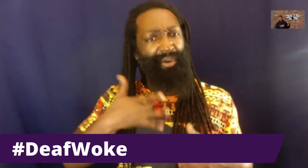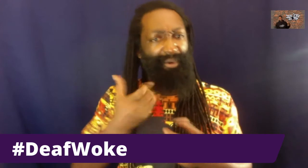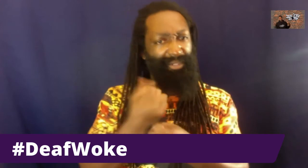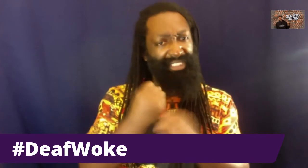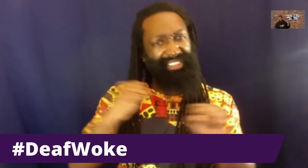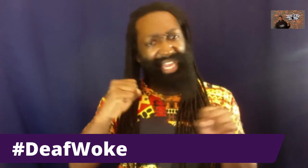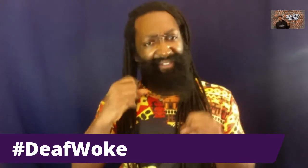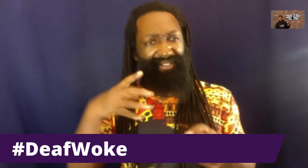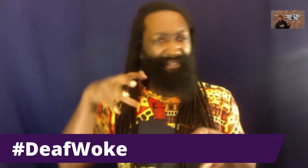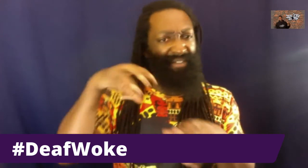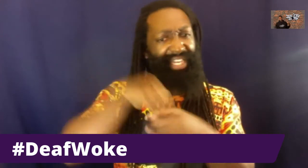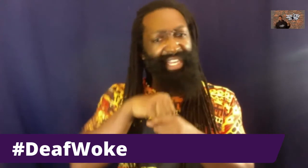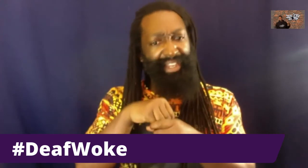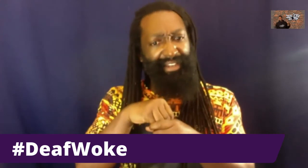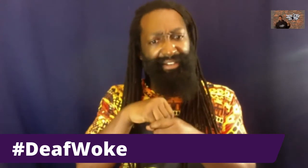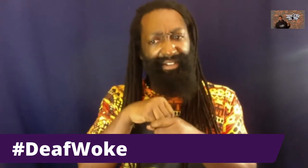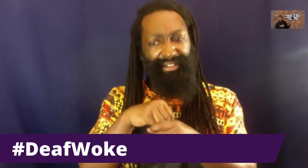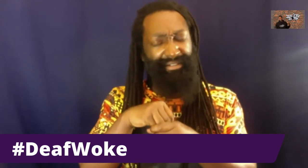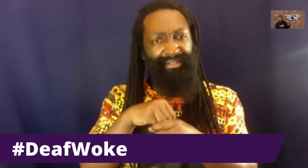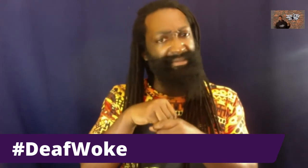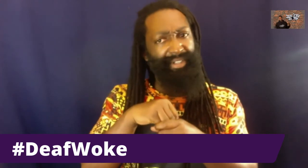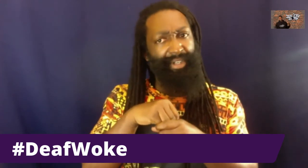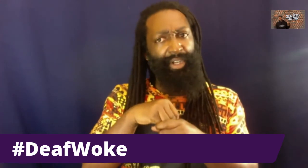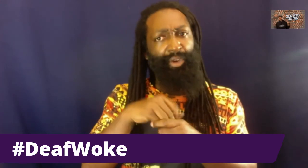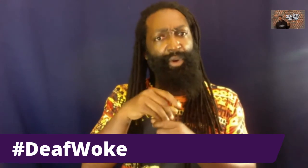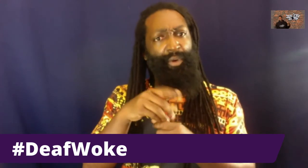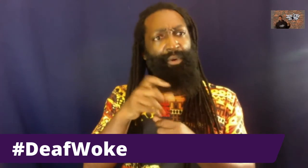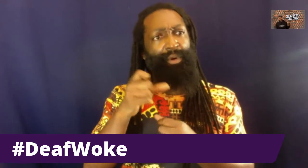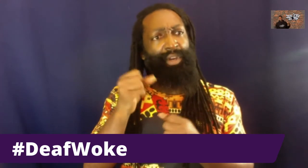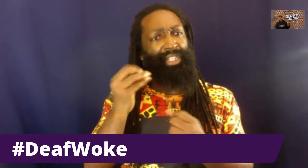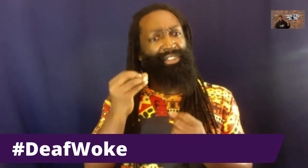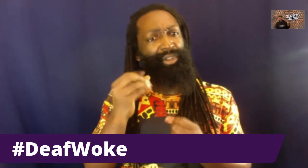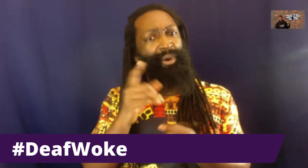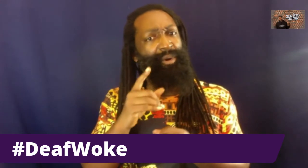Didn't have a place, for him to feel safe, to fit in.